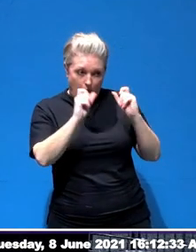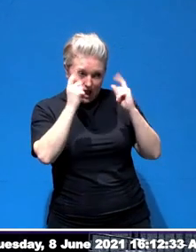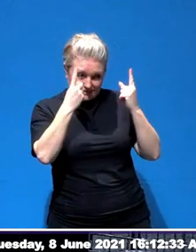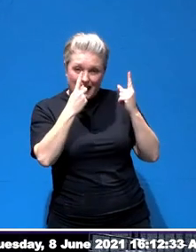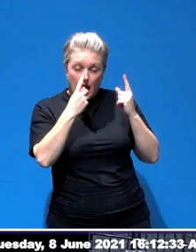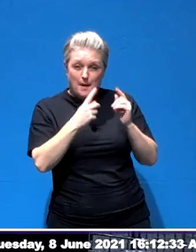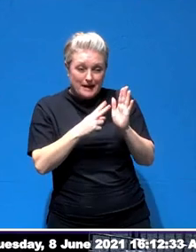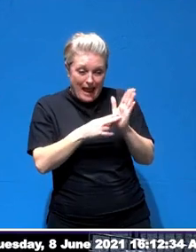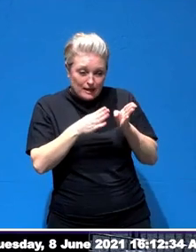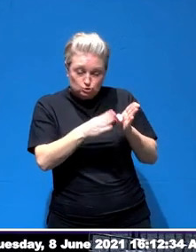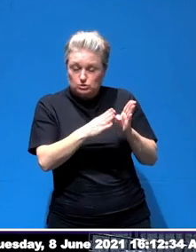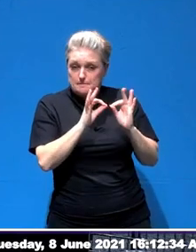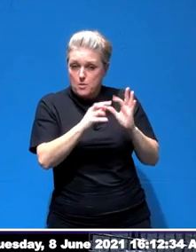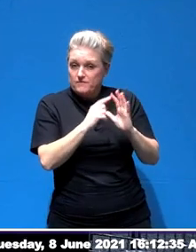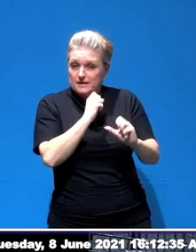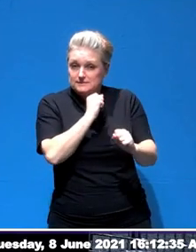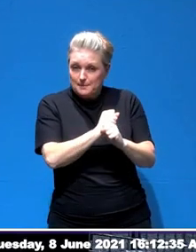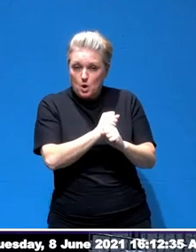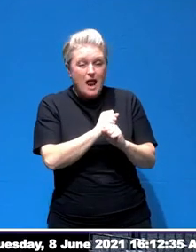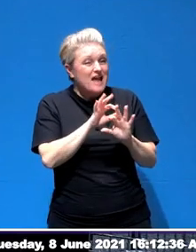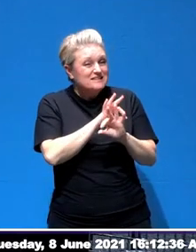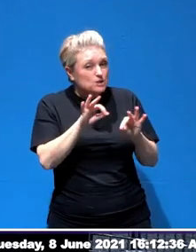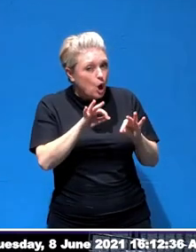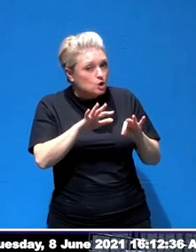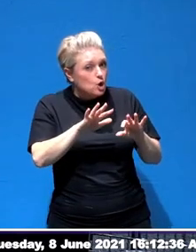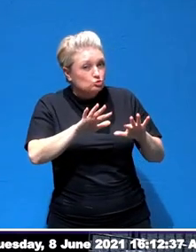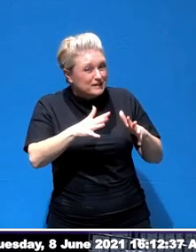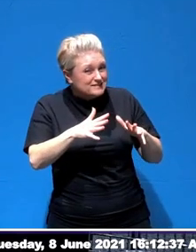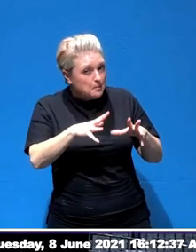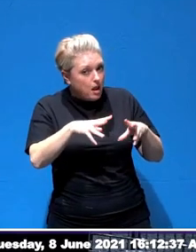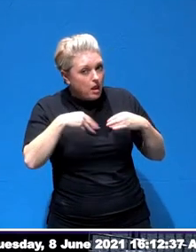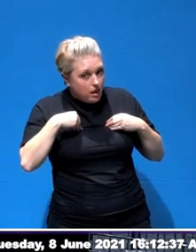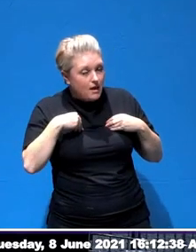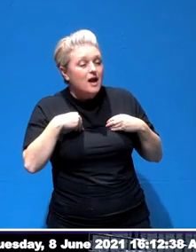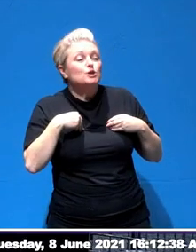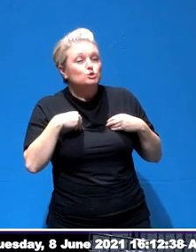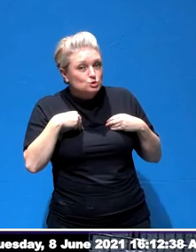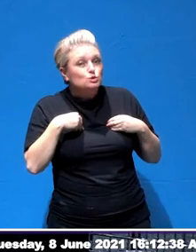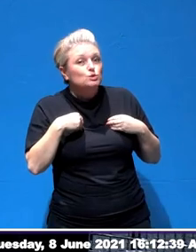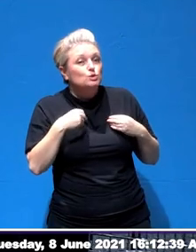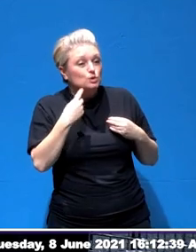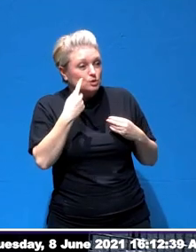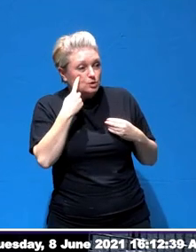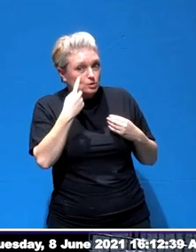I put it to you it is unreasonable for you to be able to achieve that in your capacity. Thank you.